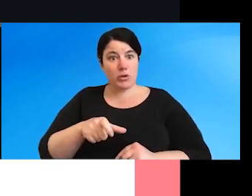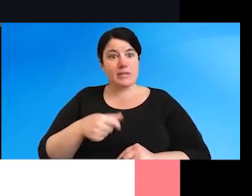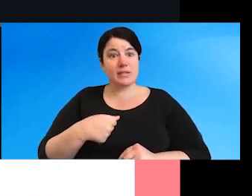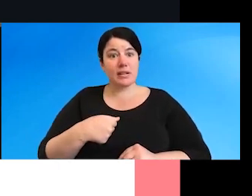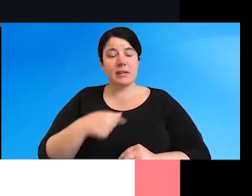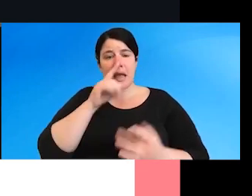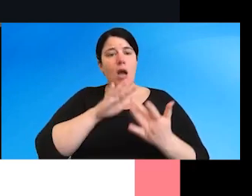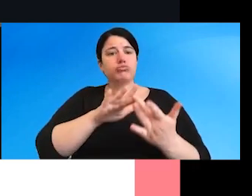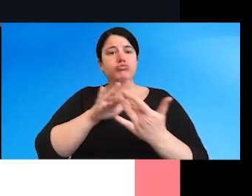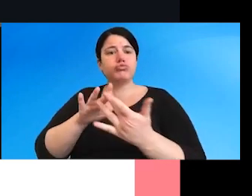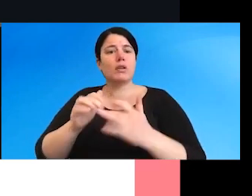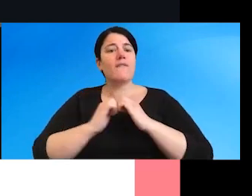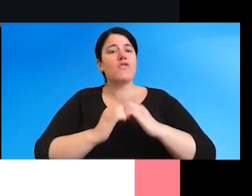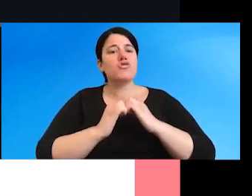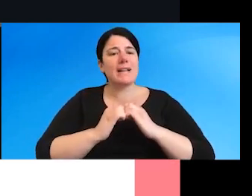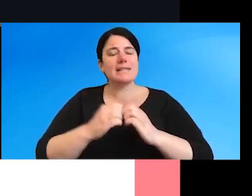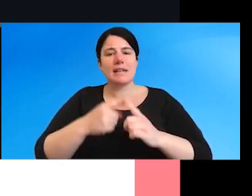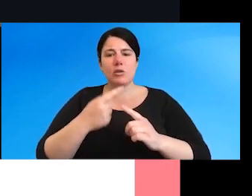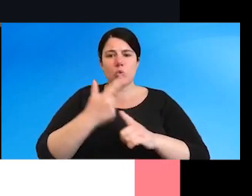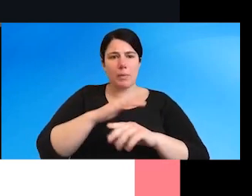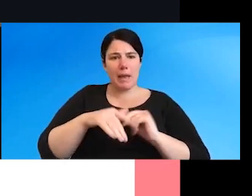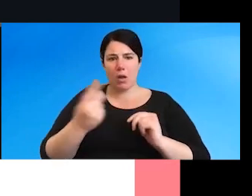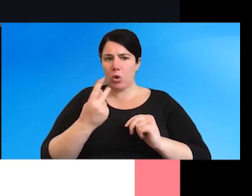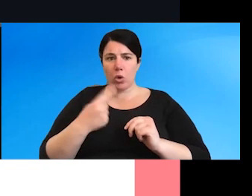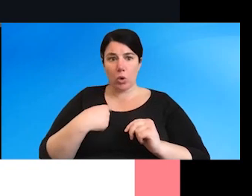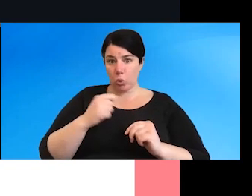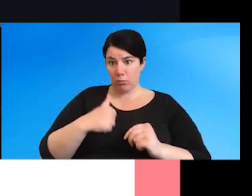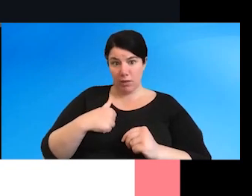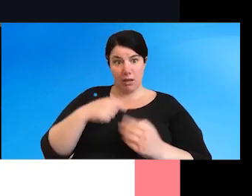colleagues and perhaps create a roster of who will do a daily media